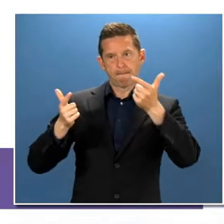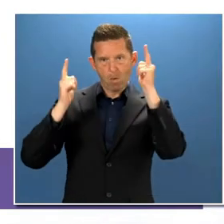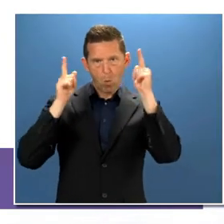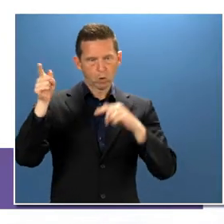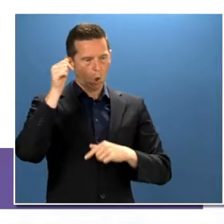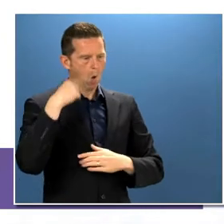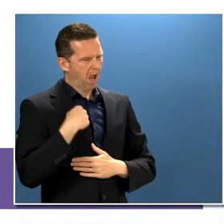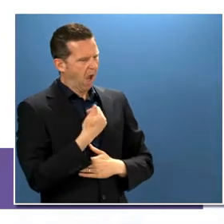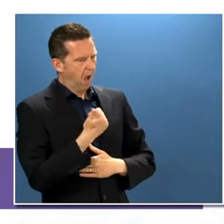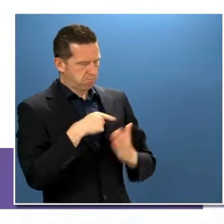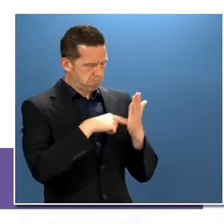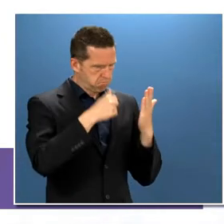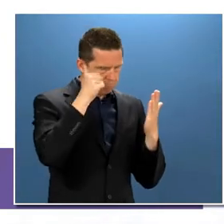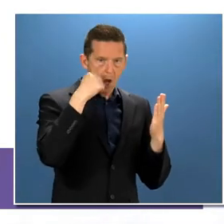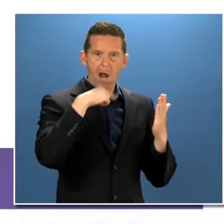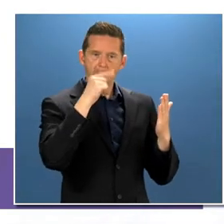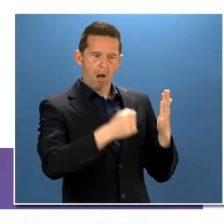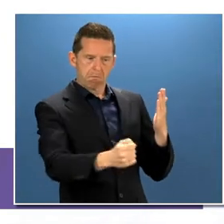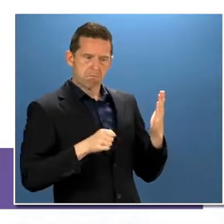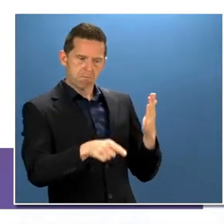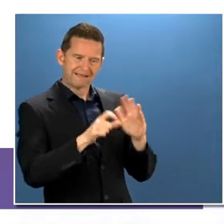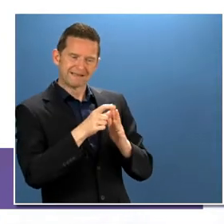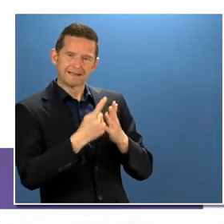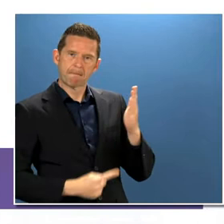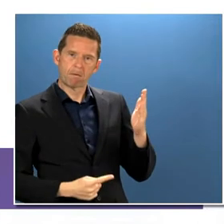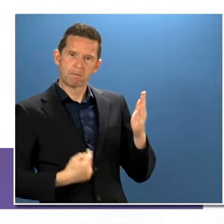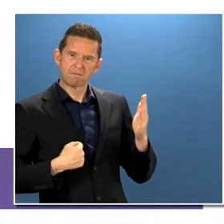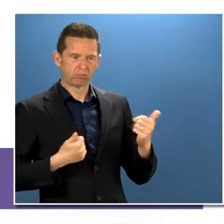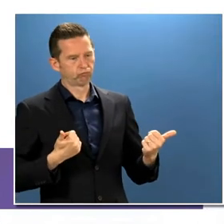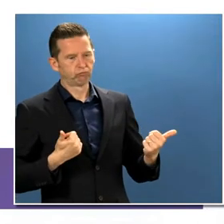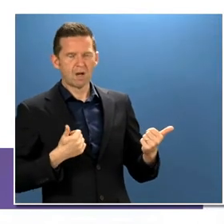having discussions about disability in a way that is constructive.